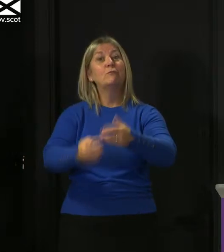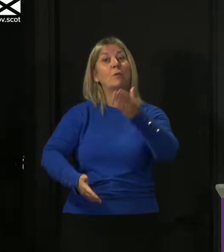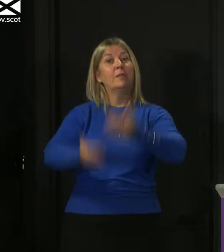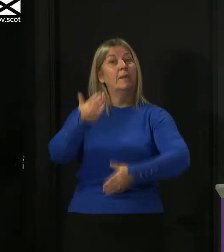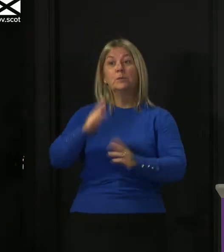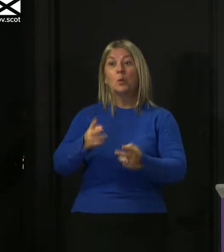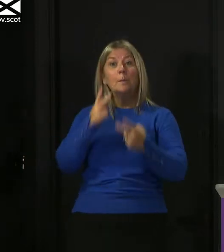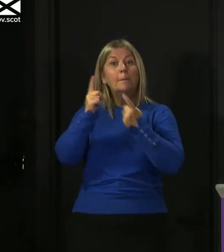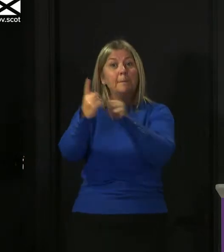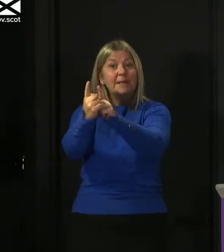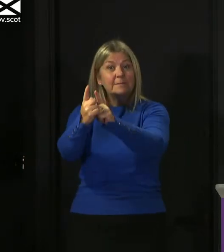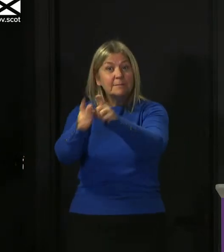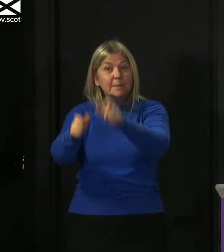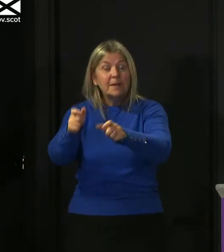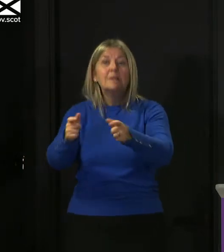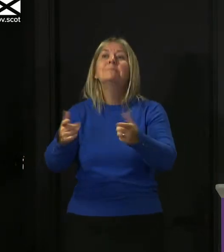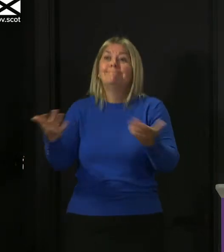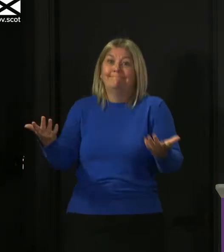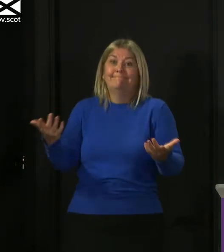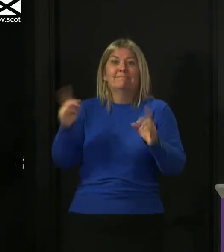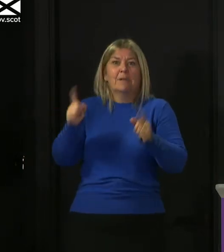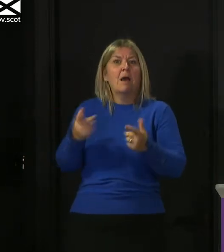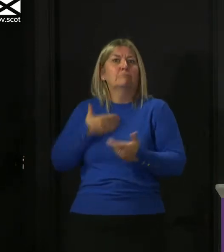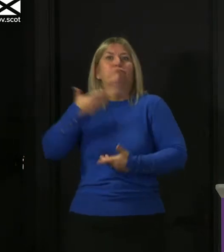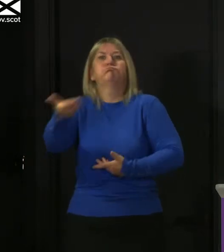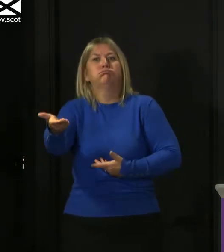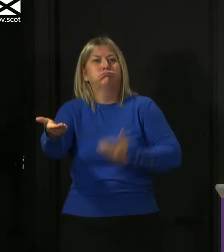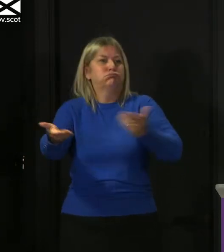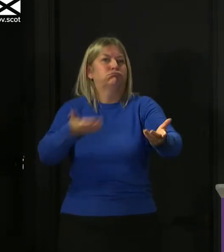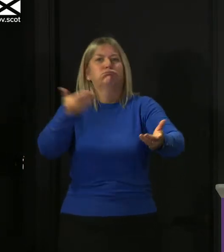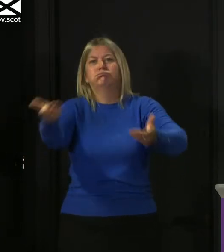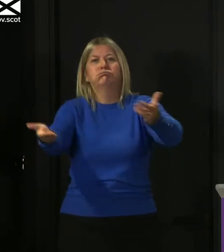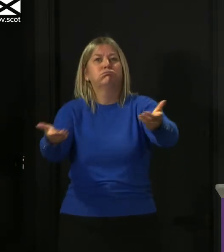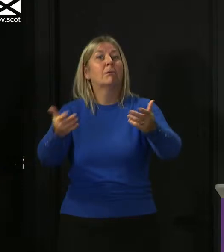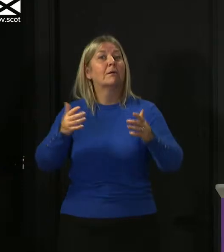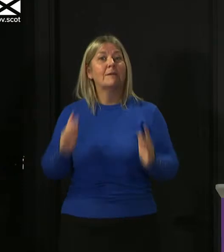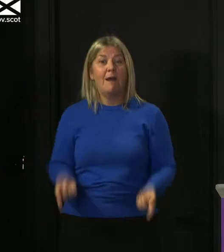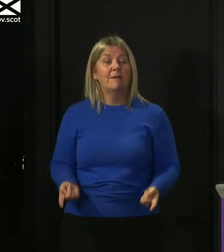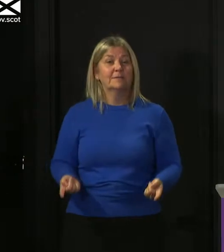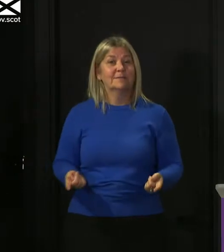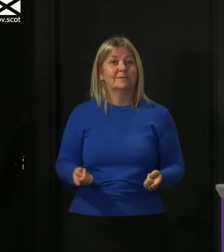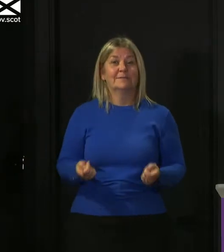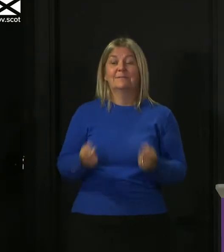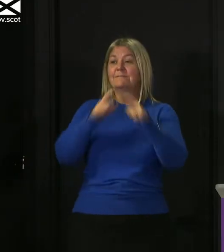take the cautions and protections, whether that's hand hygiene or face coverings, that protect you